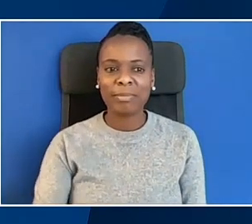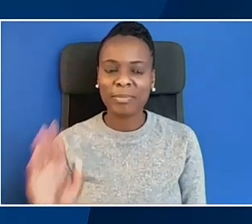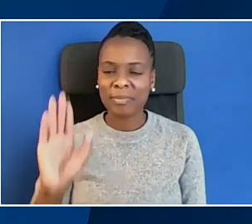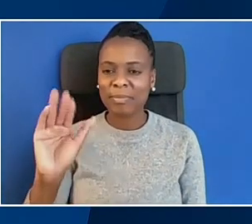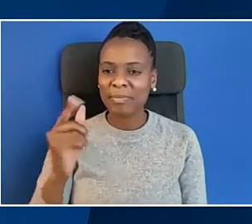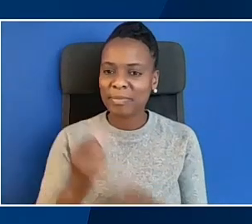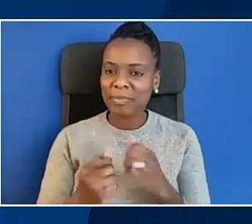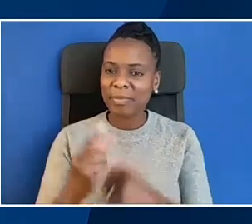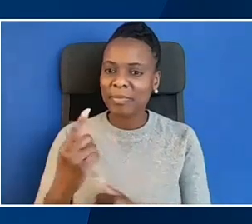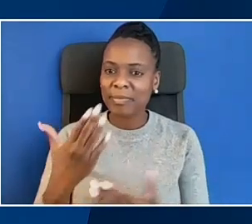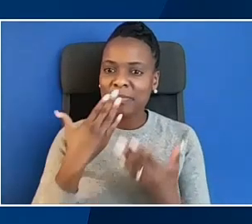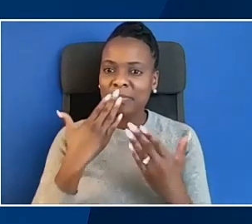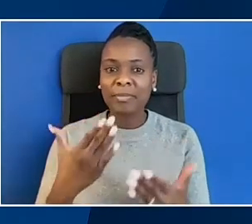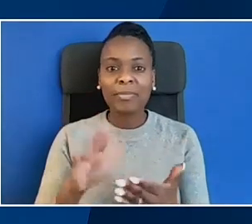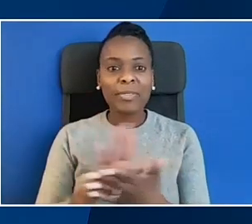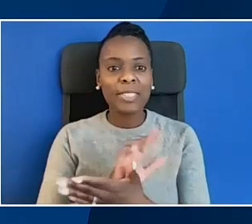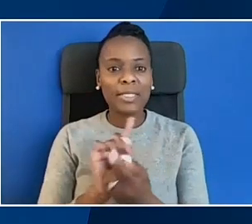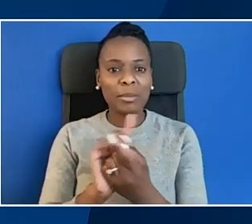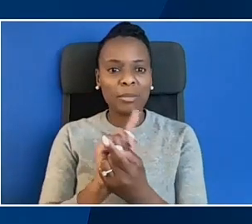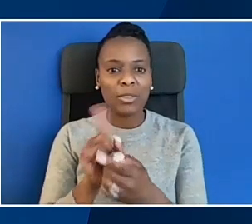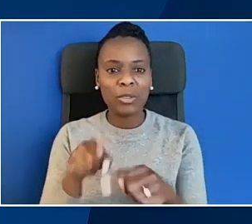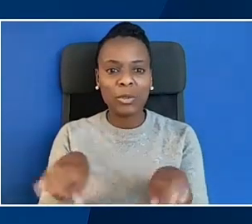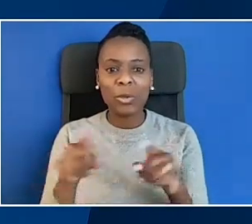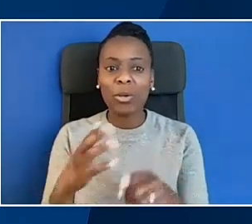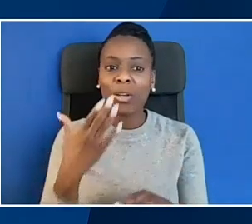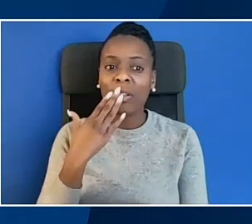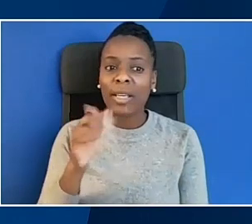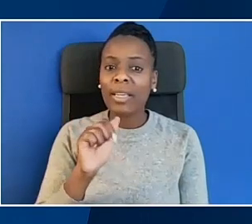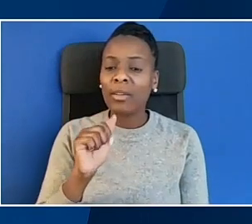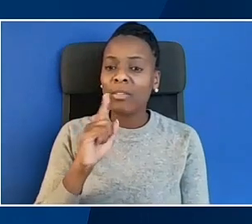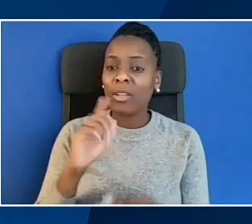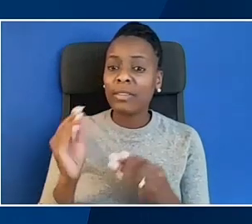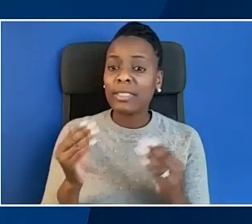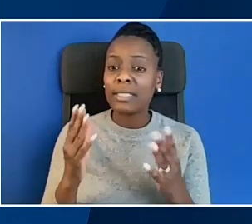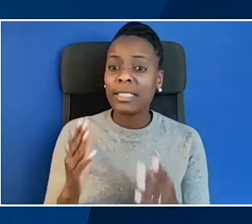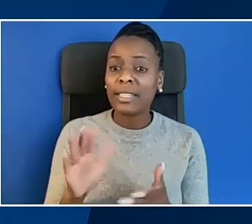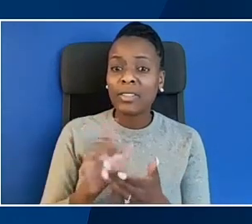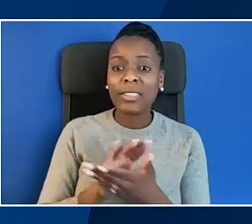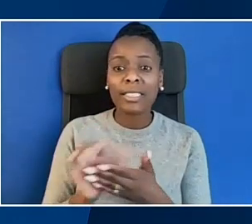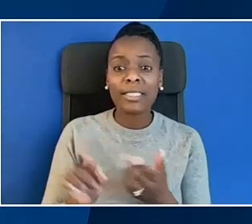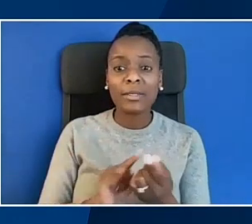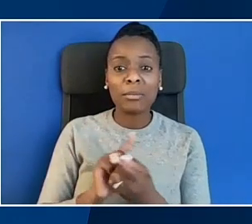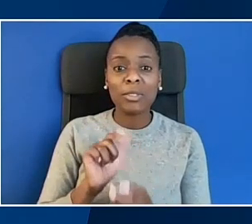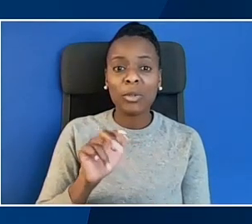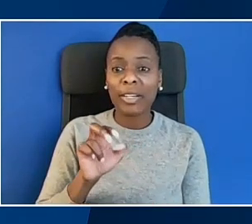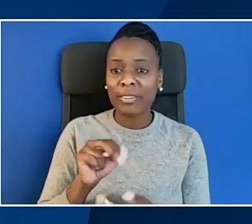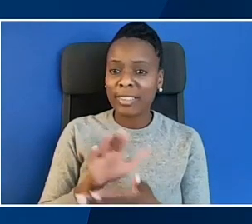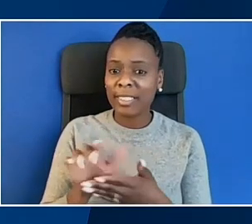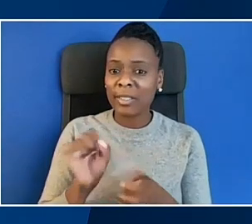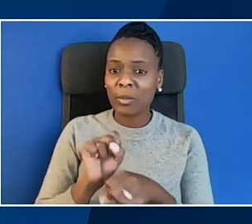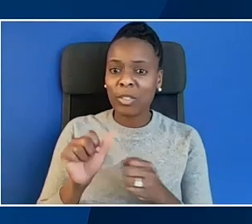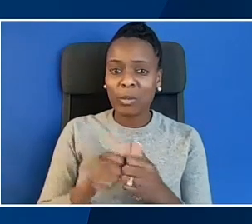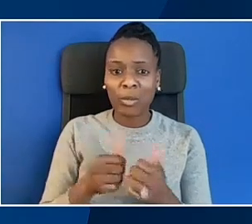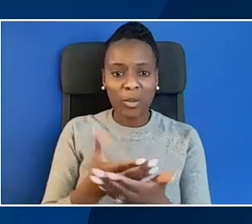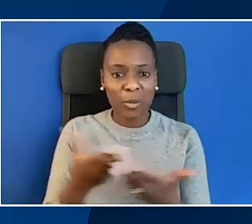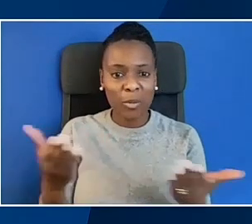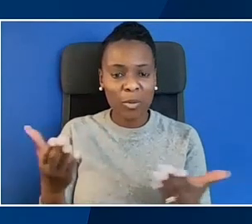Great meeting you, Aaron. Thanks for the facilitators. Nice working with everyone. Yes. And thank you, Aaron, for leading us